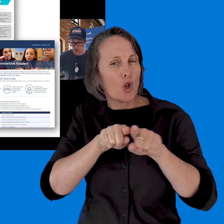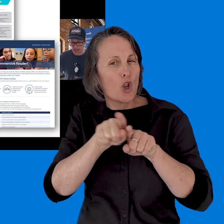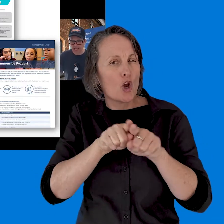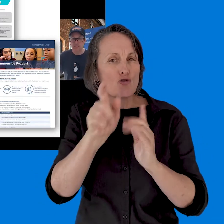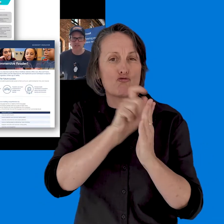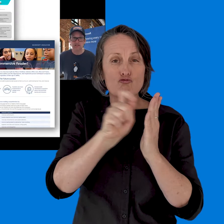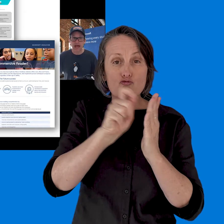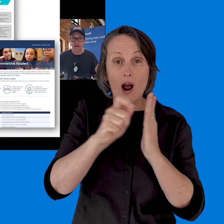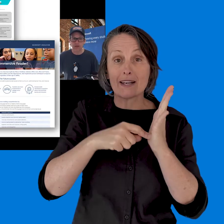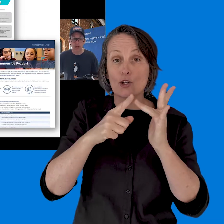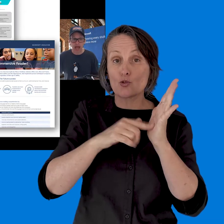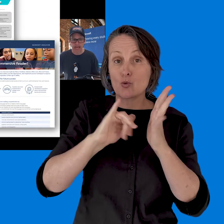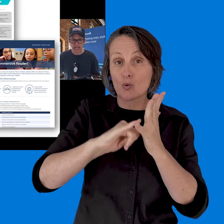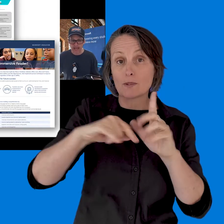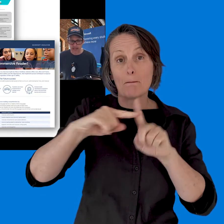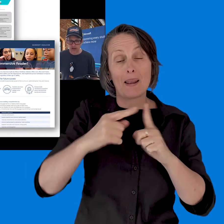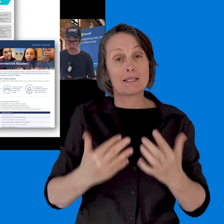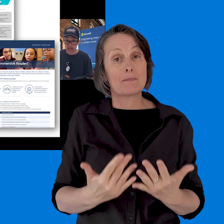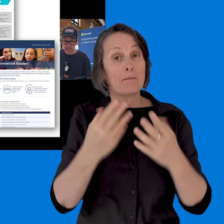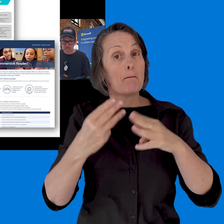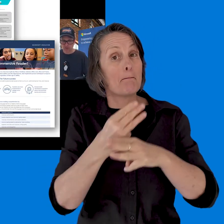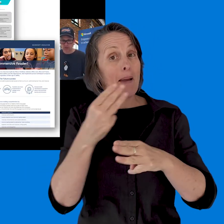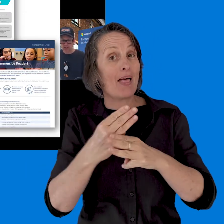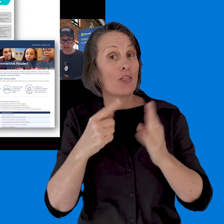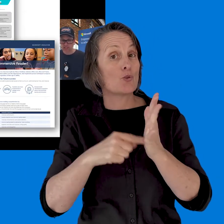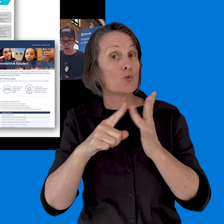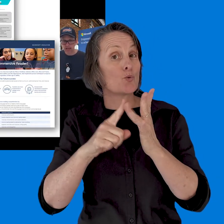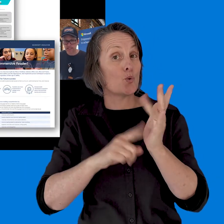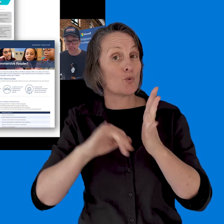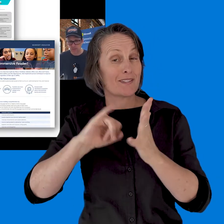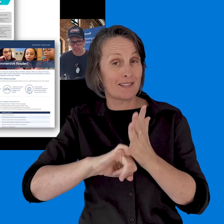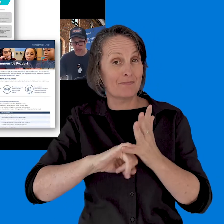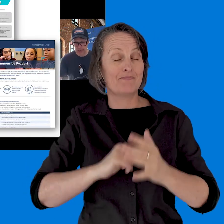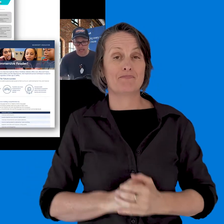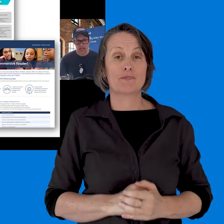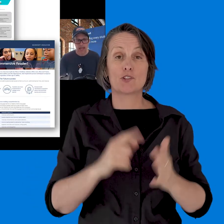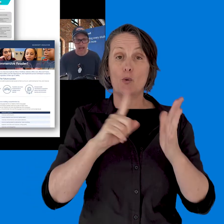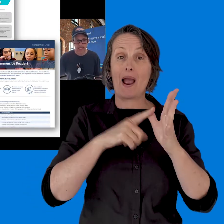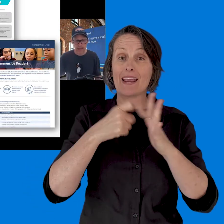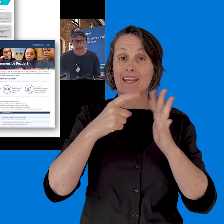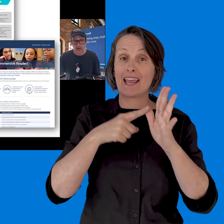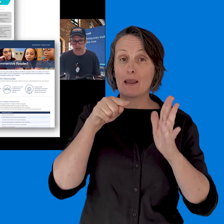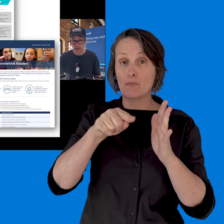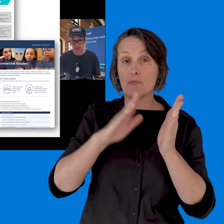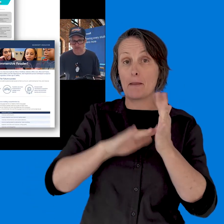So access that aka.ms/ICPK.